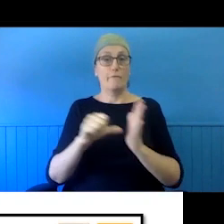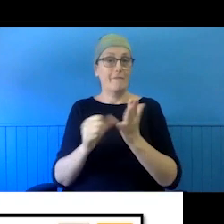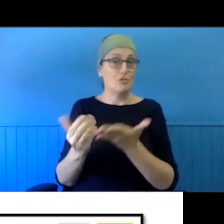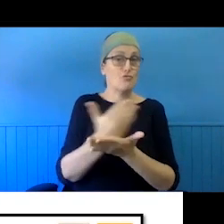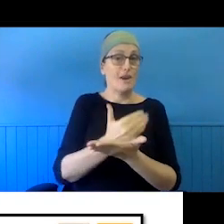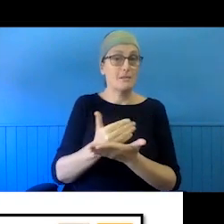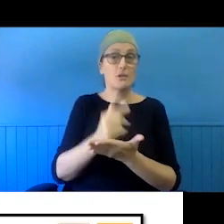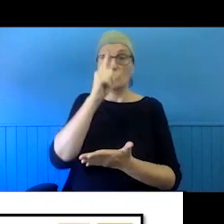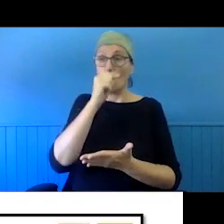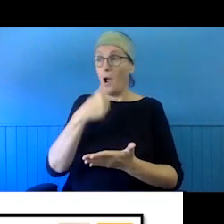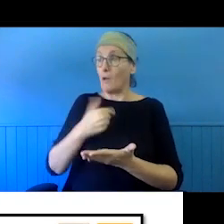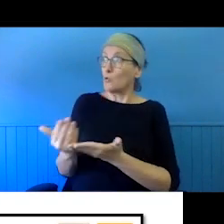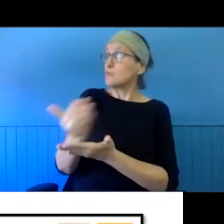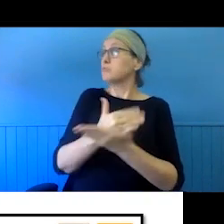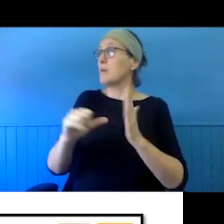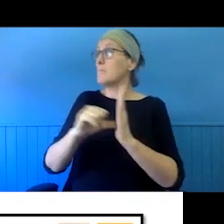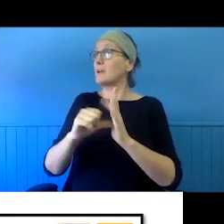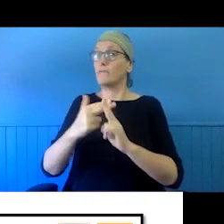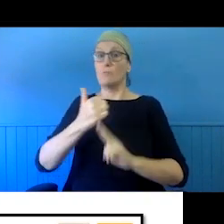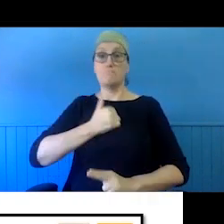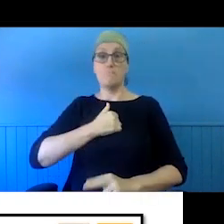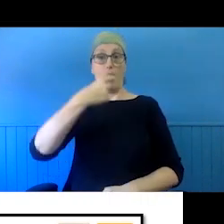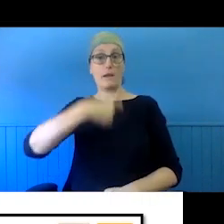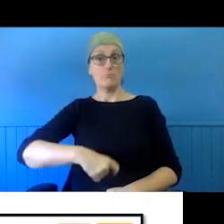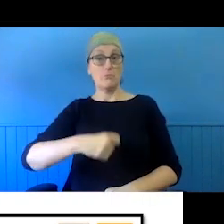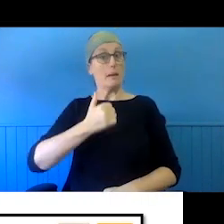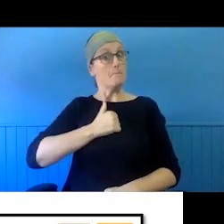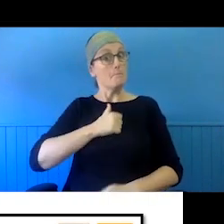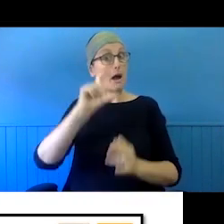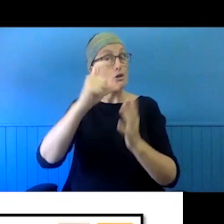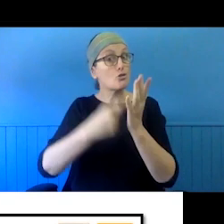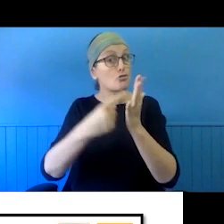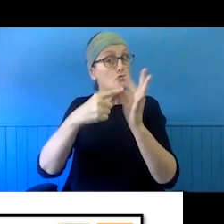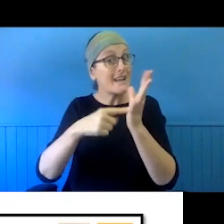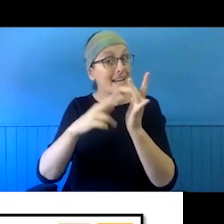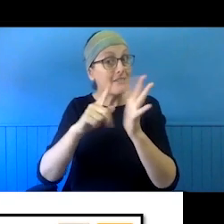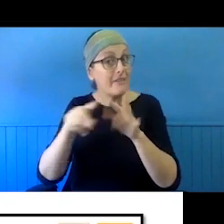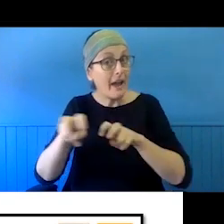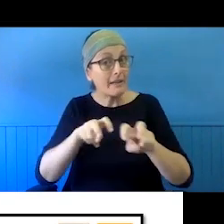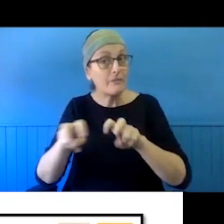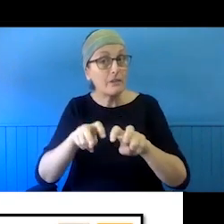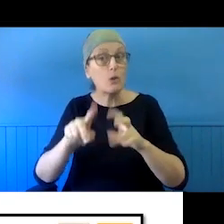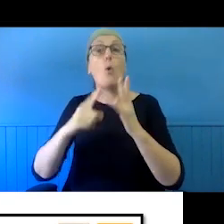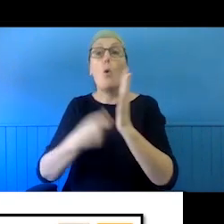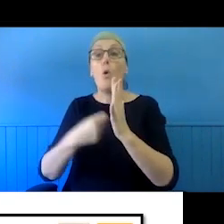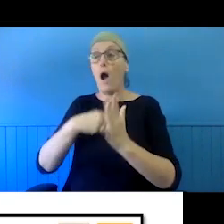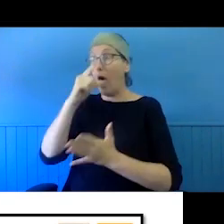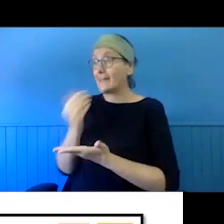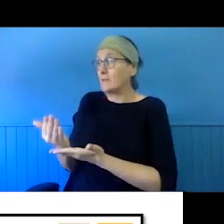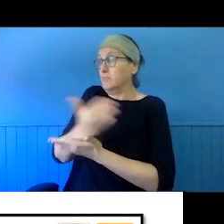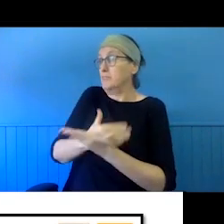or you can raise money for not-for-profits. In the first three